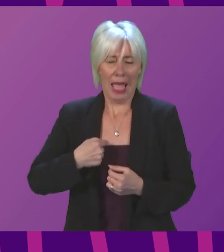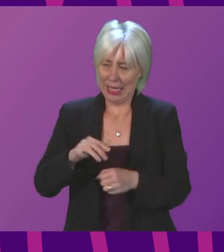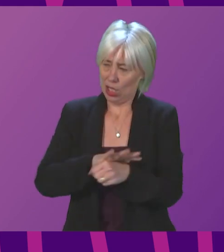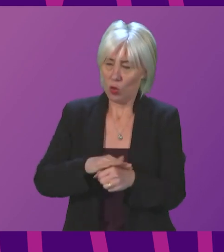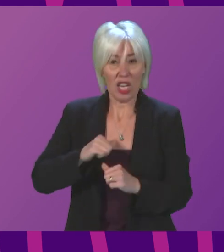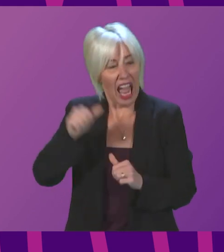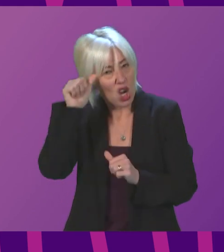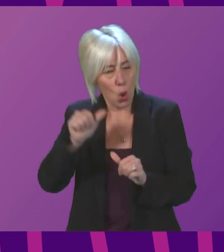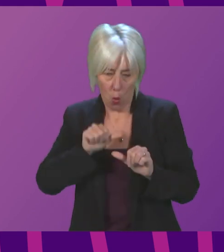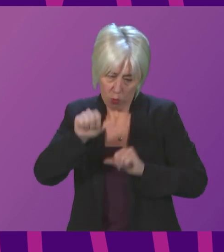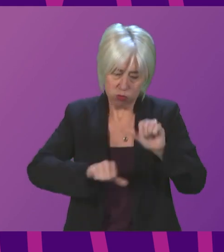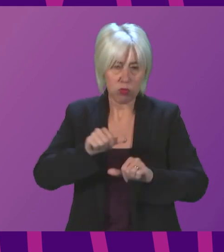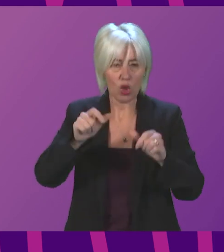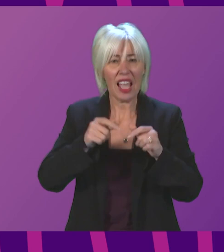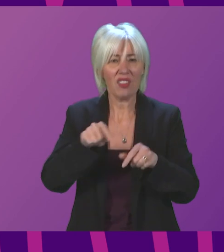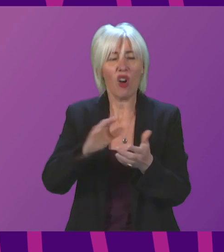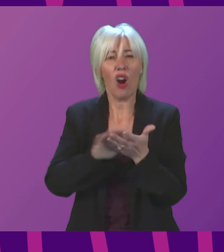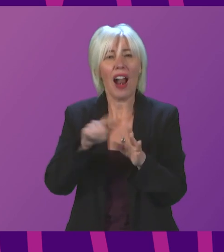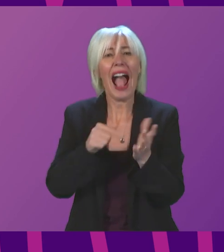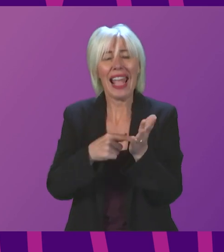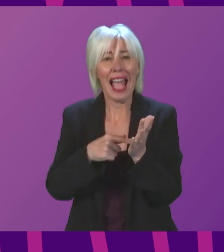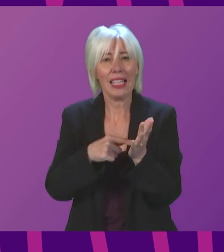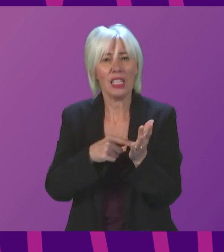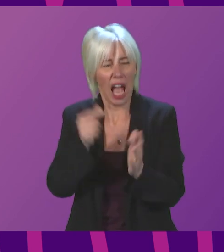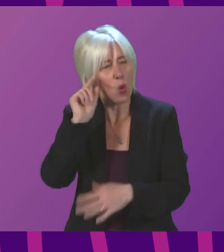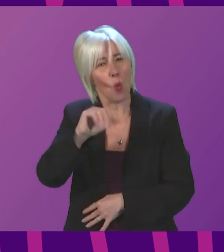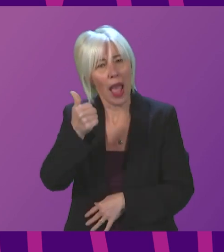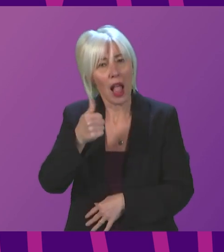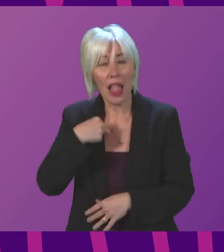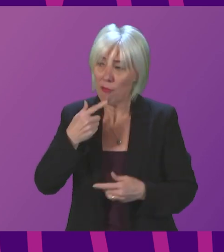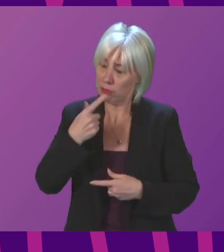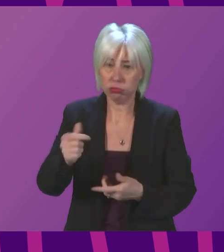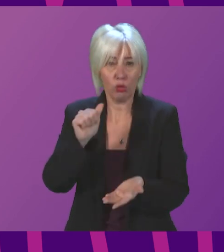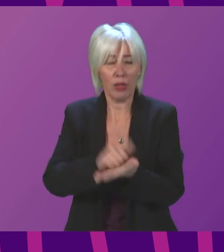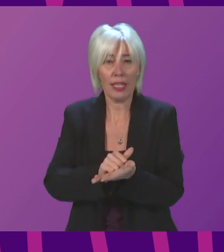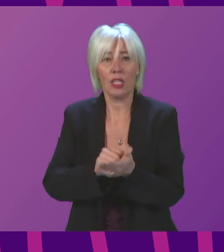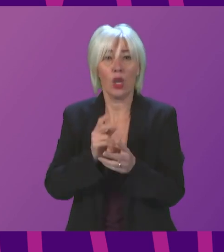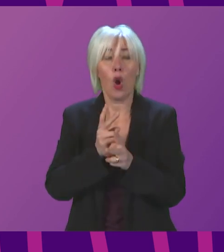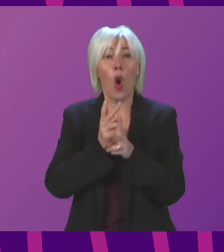operates, and what I have set out is the case. As I said a moment ago, 88 per cent of the